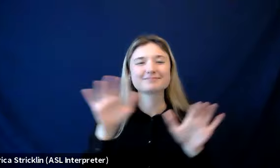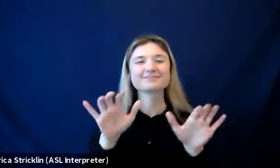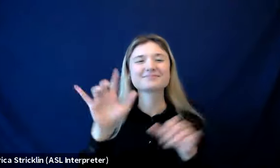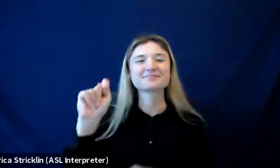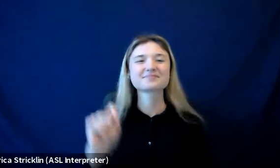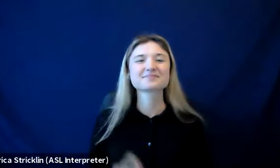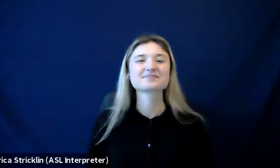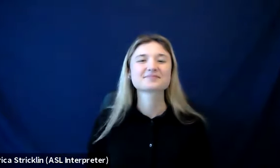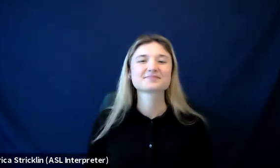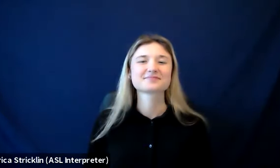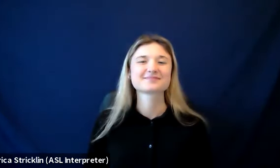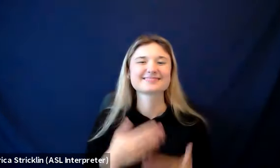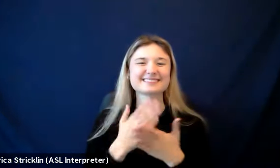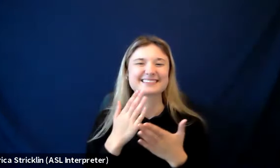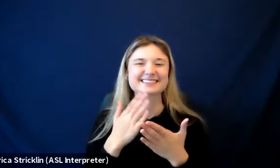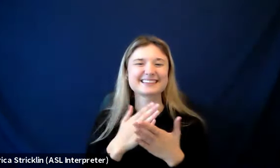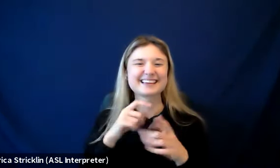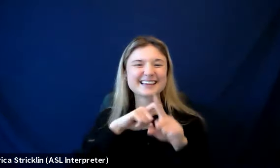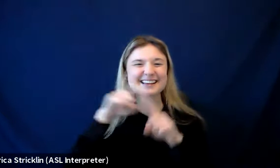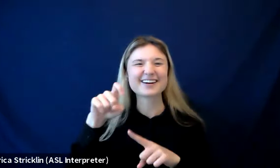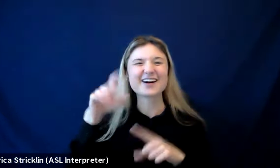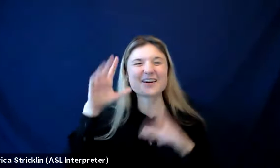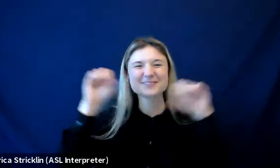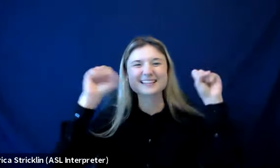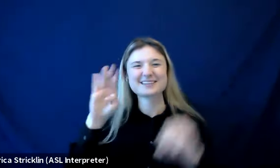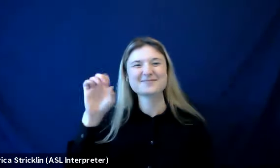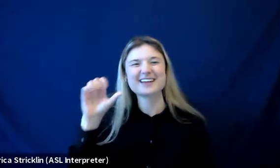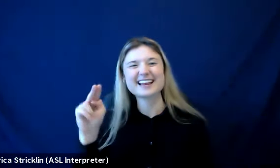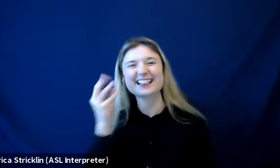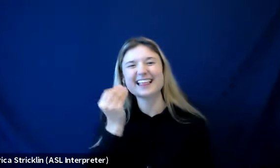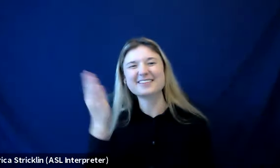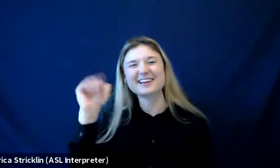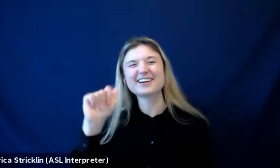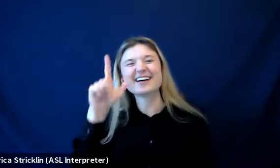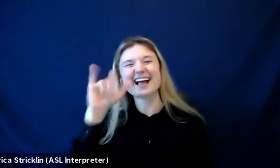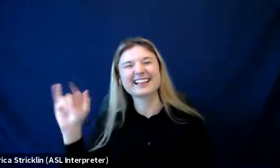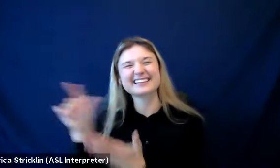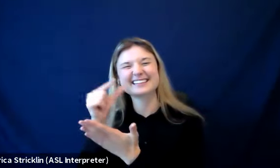like called President Biden valleys graduating